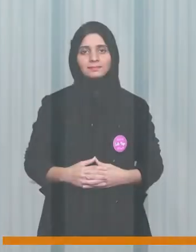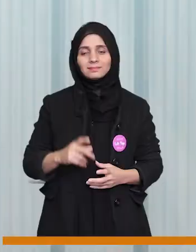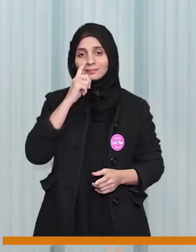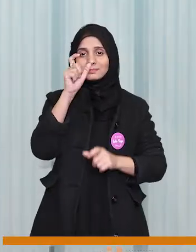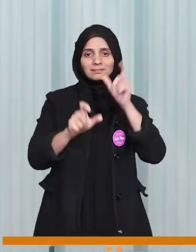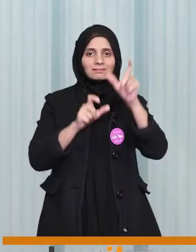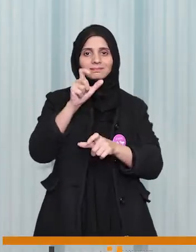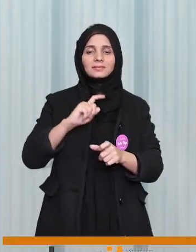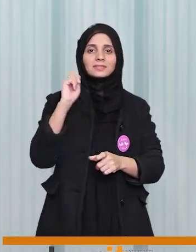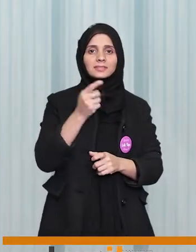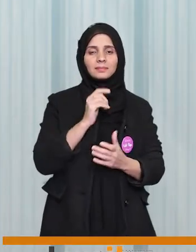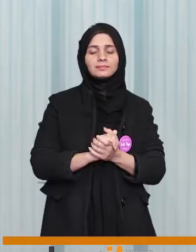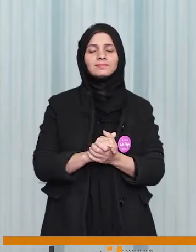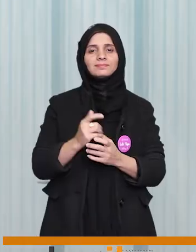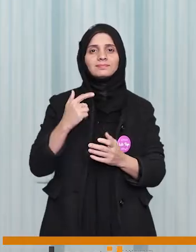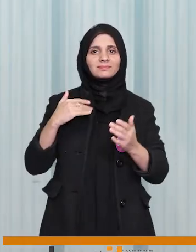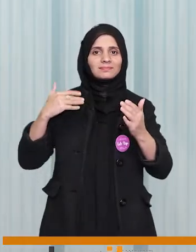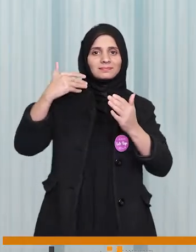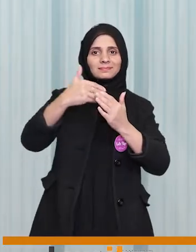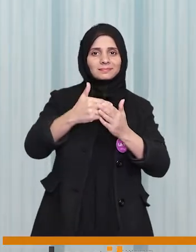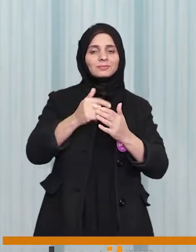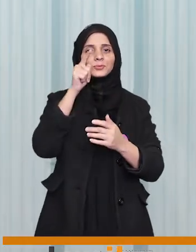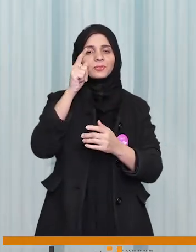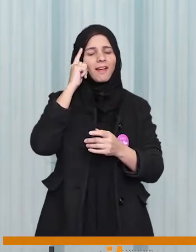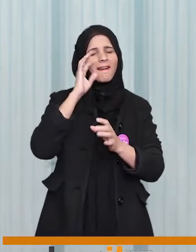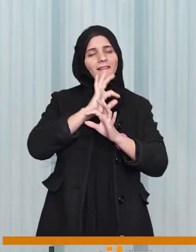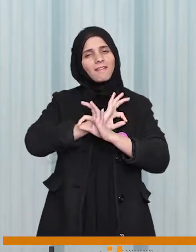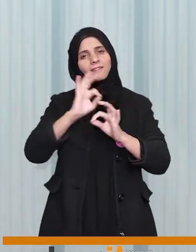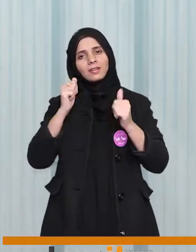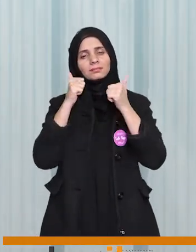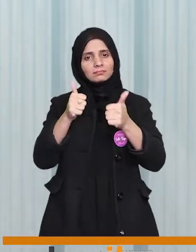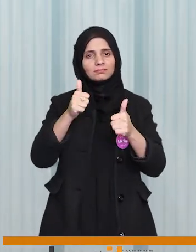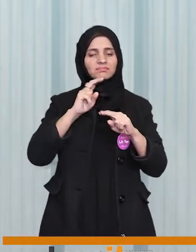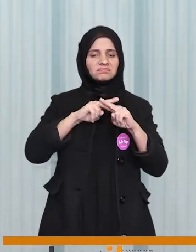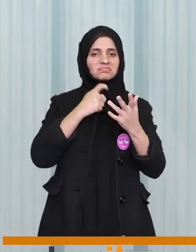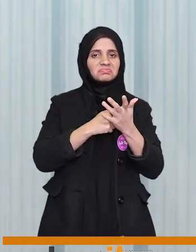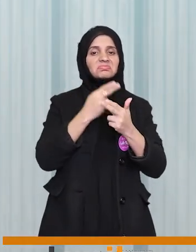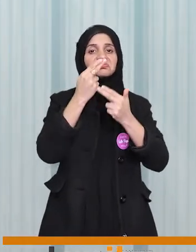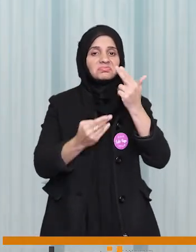Ladies and gentlemen, I hope you have got enough information about freelancing by now.